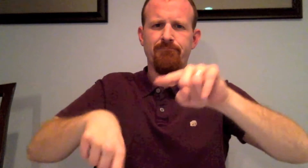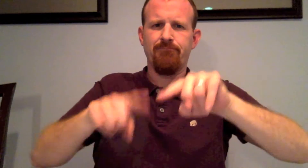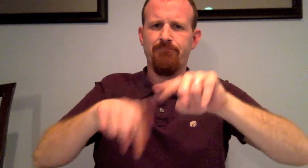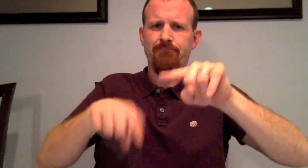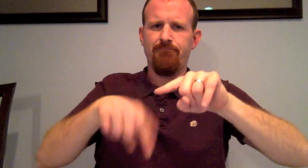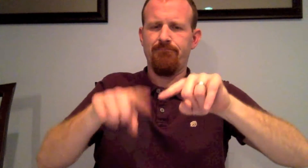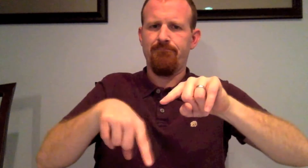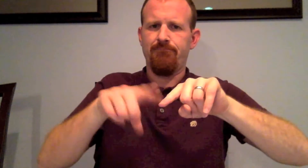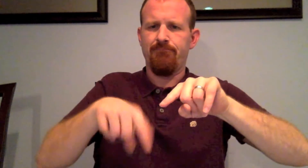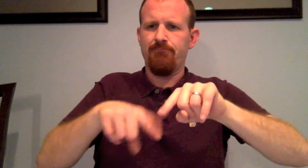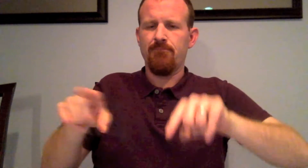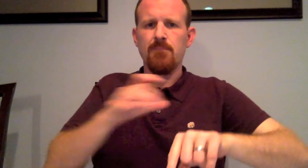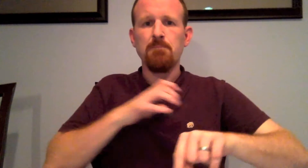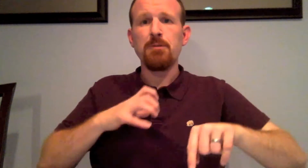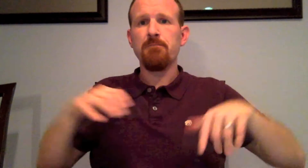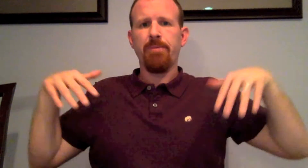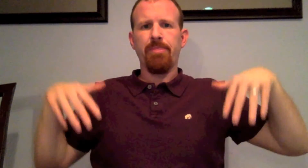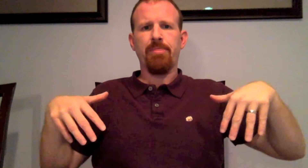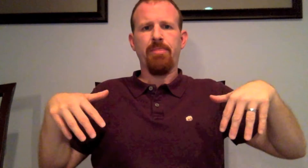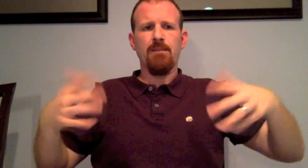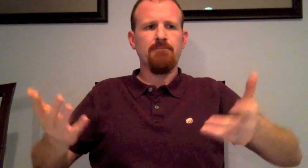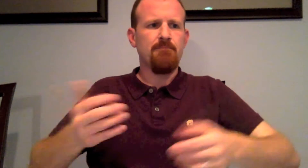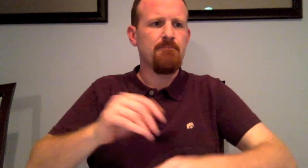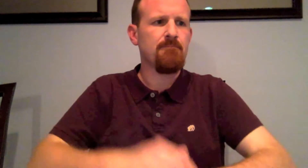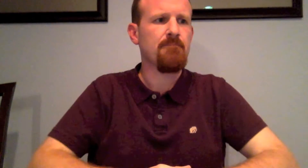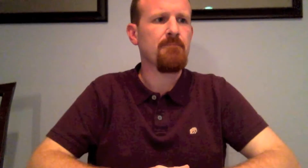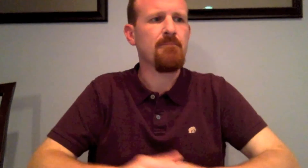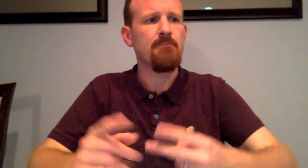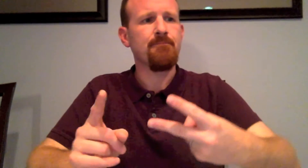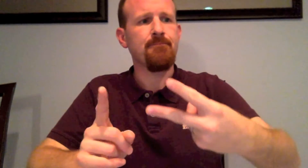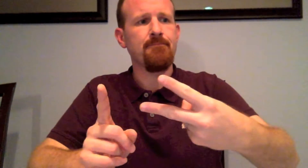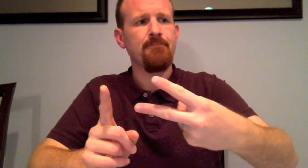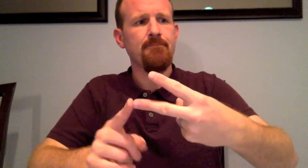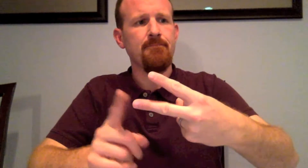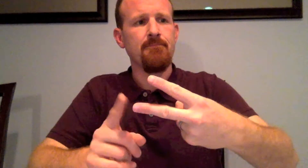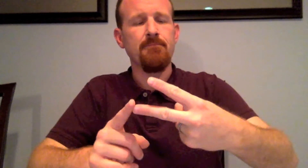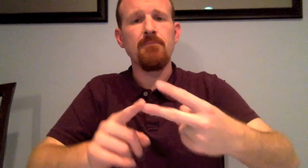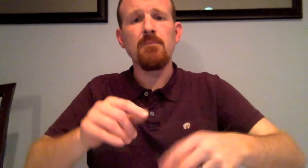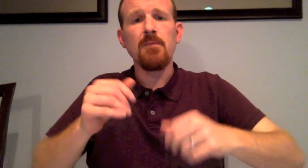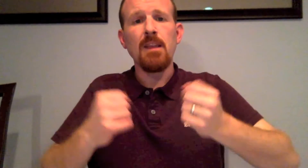IDHHC can’t do certain duties as requested by the Deaf and Hard of Hearing community. With that, the Commissioners were left sitting back and did not fulfill their roles.